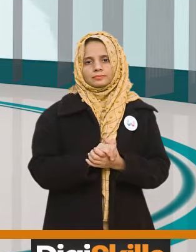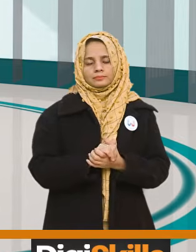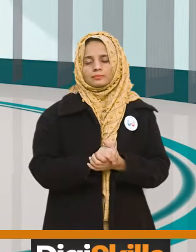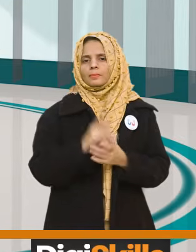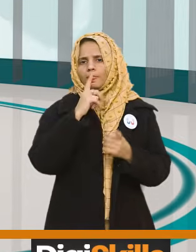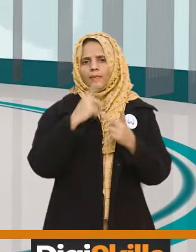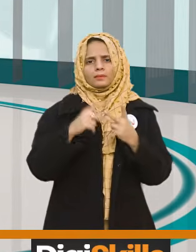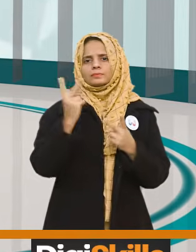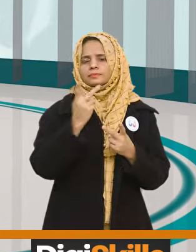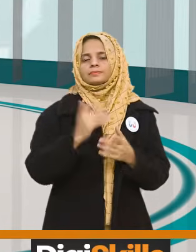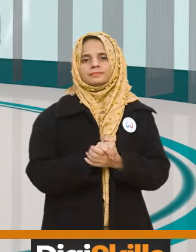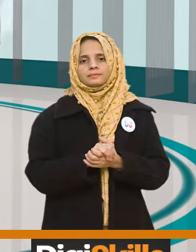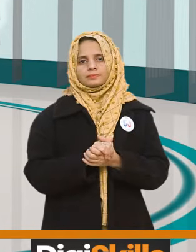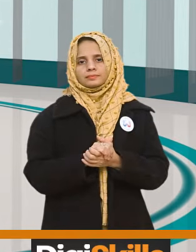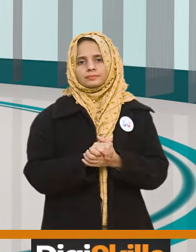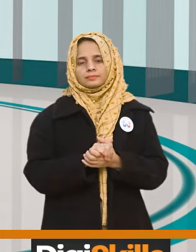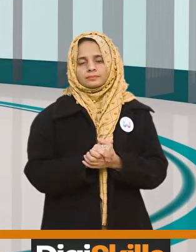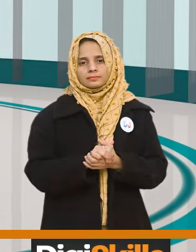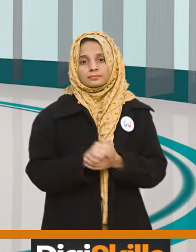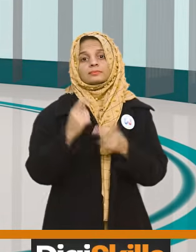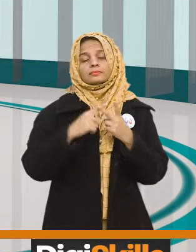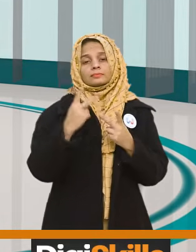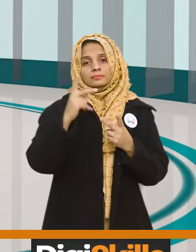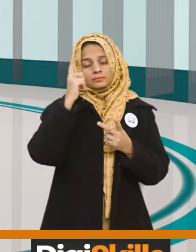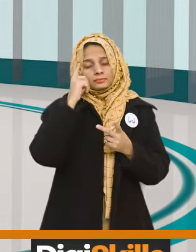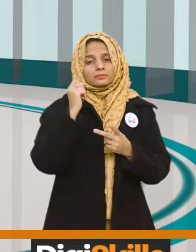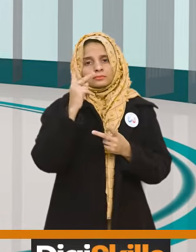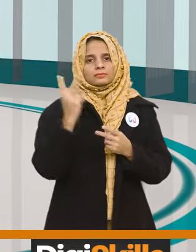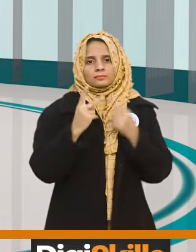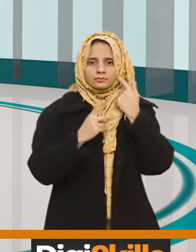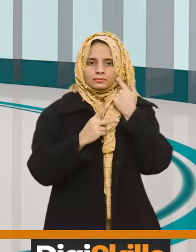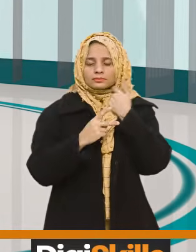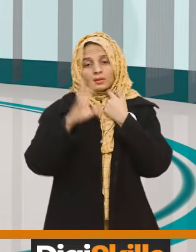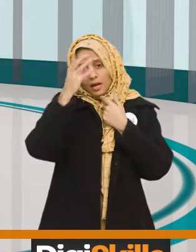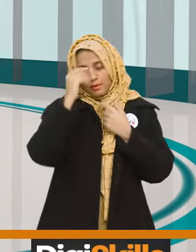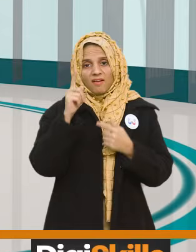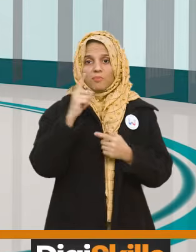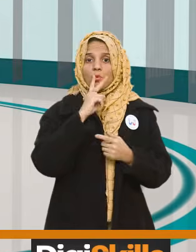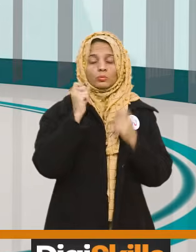What is the second possible outcome? The second possible outcome is that the employer says, wow.